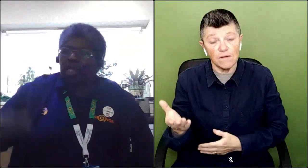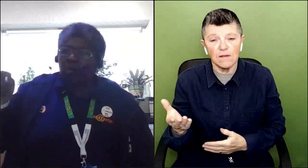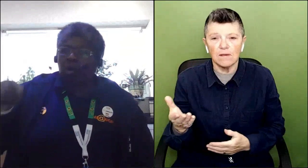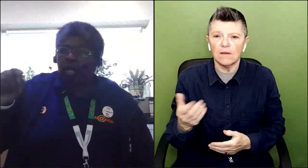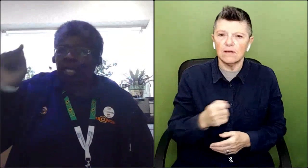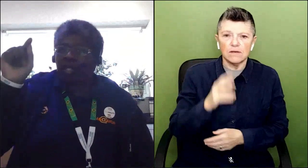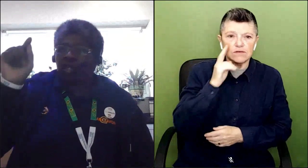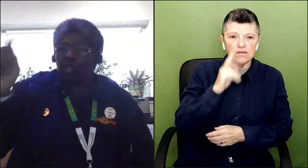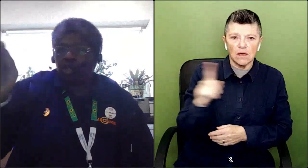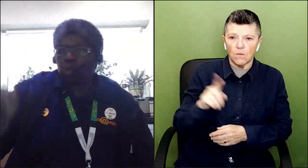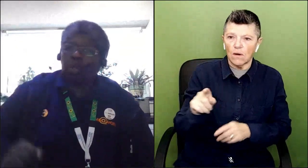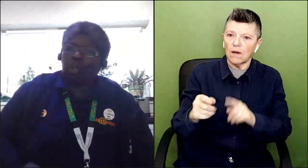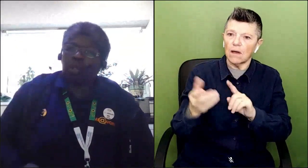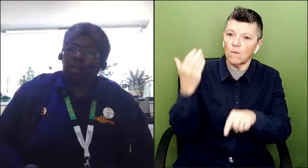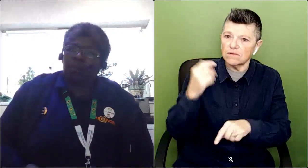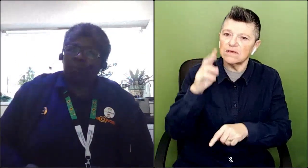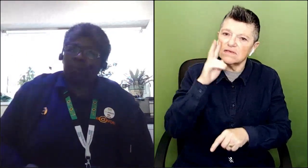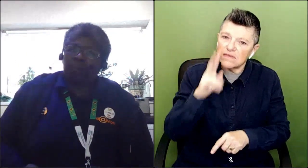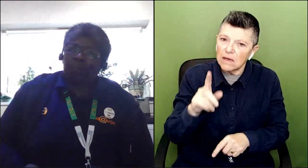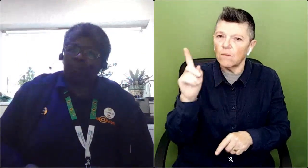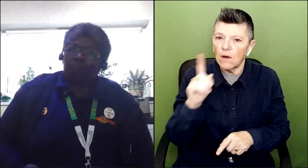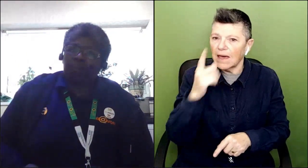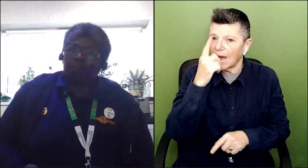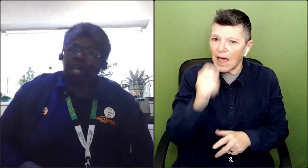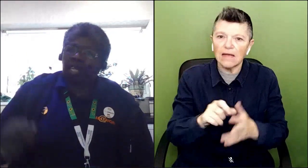See what he can do.